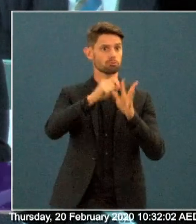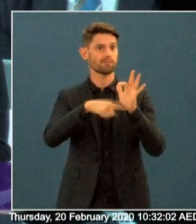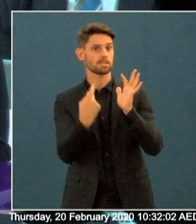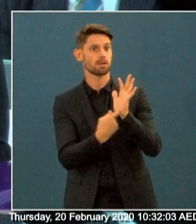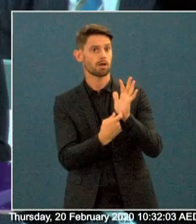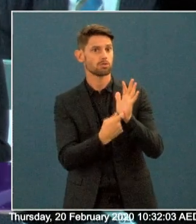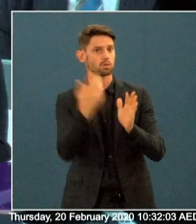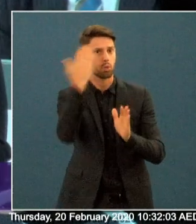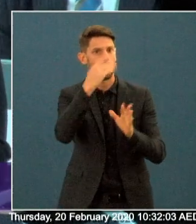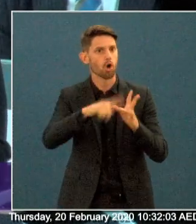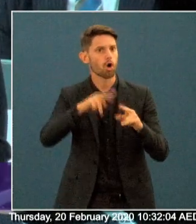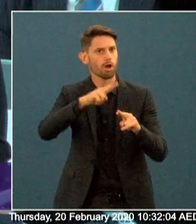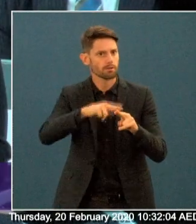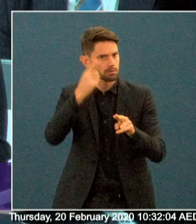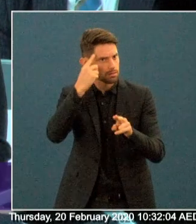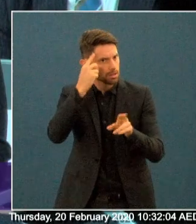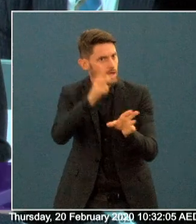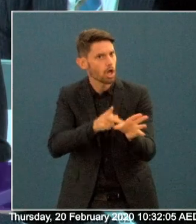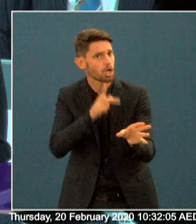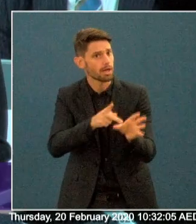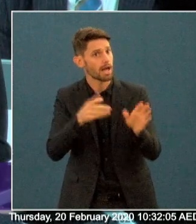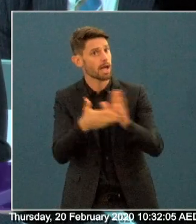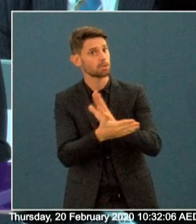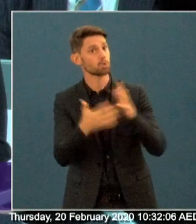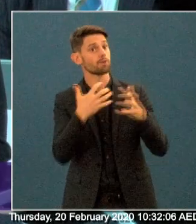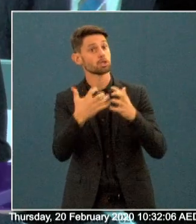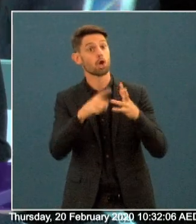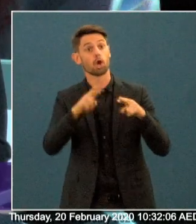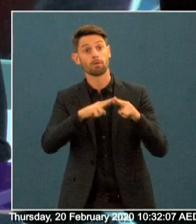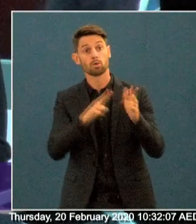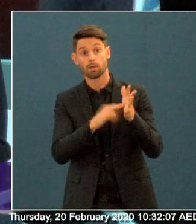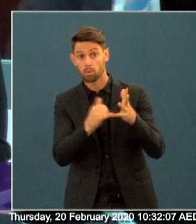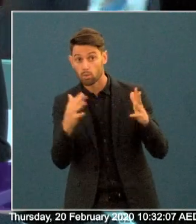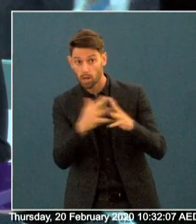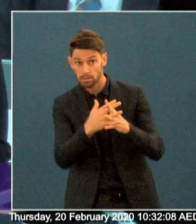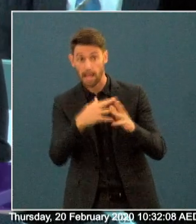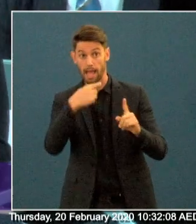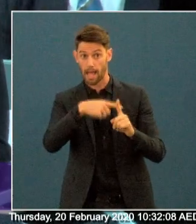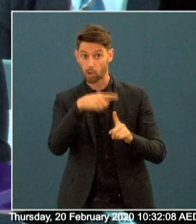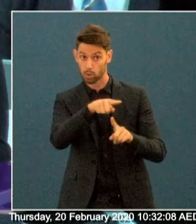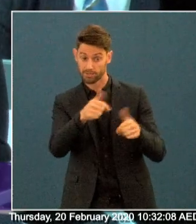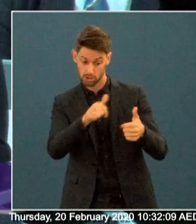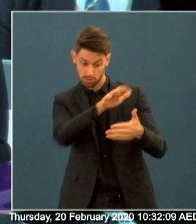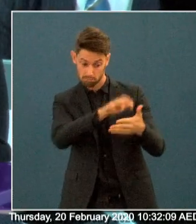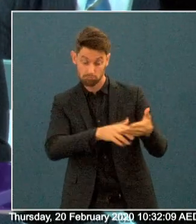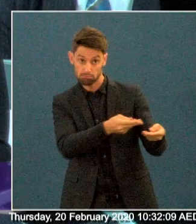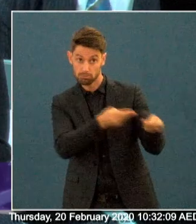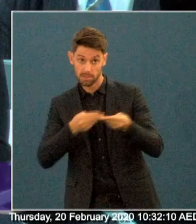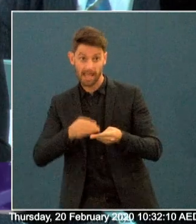I am. You prepared a statement for the Royal Commission. I have. And that's a statement dated 11 February this year.